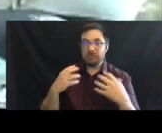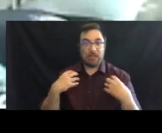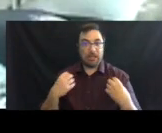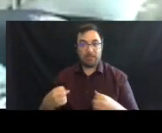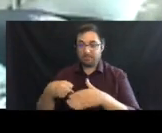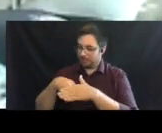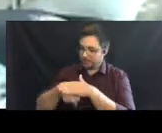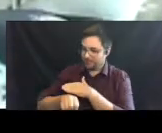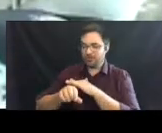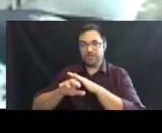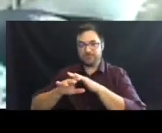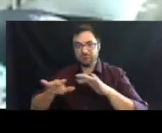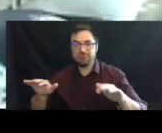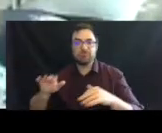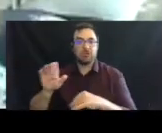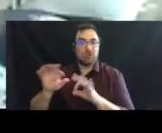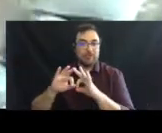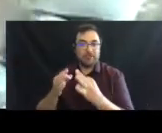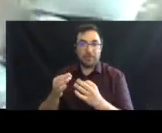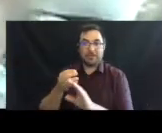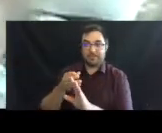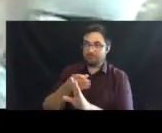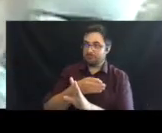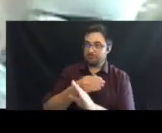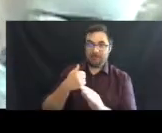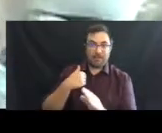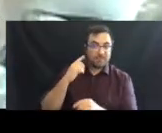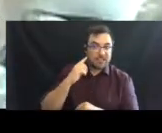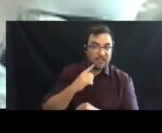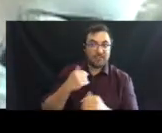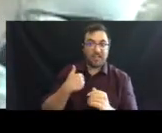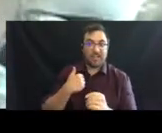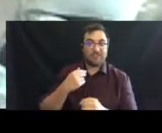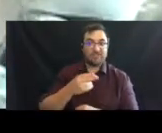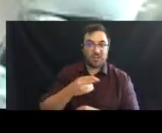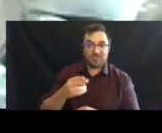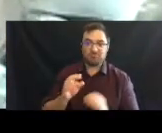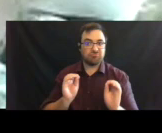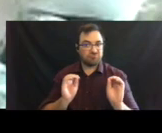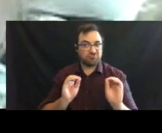No one else in her family was deaf or hard of hearing. So through universal newborn hearing